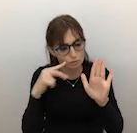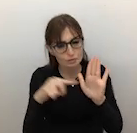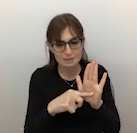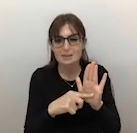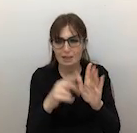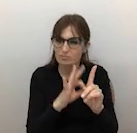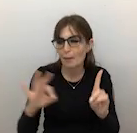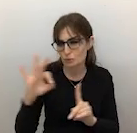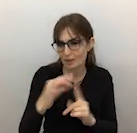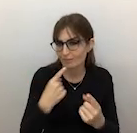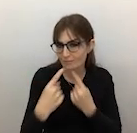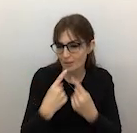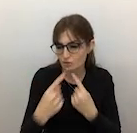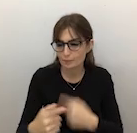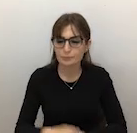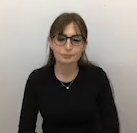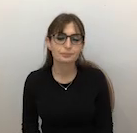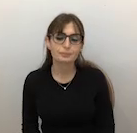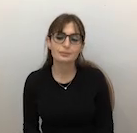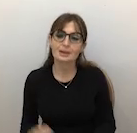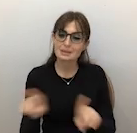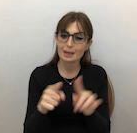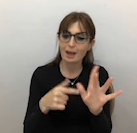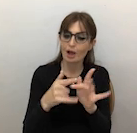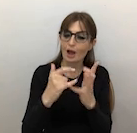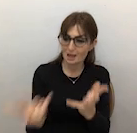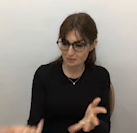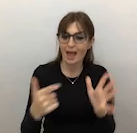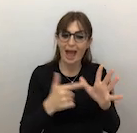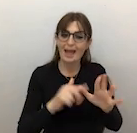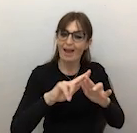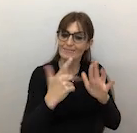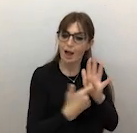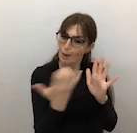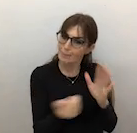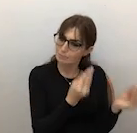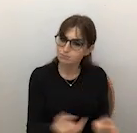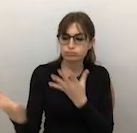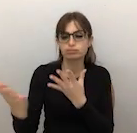for the current revenue thresholds. Like the AIS, the AFR must be lodged within six months